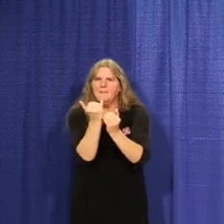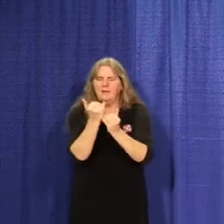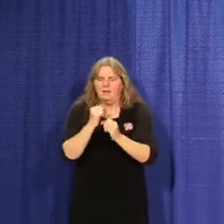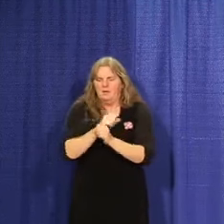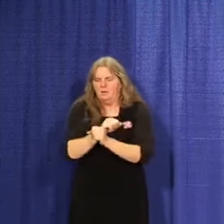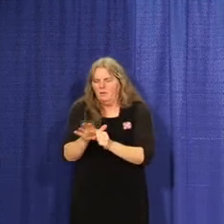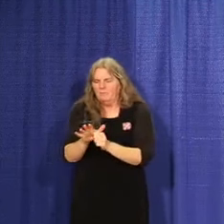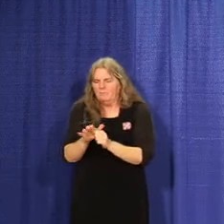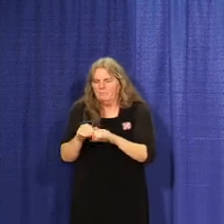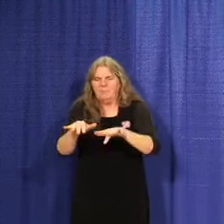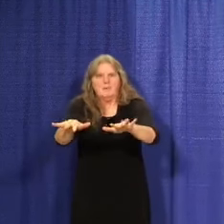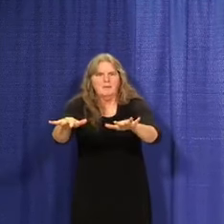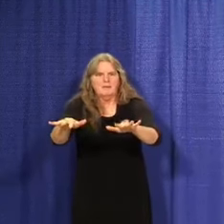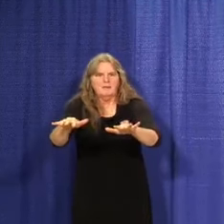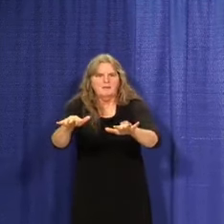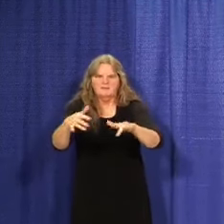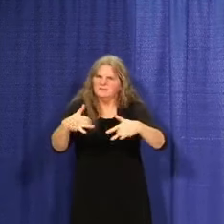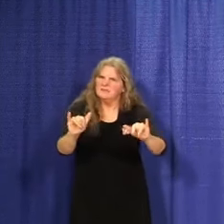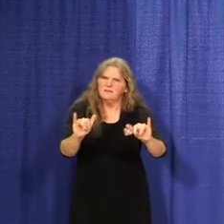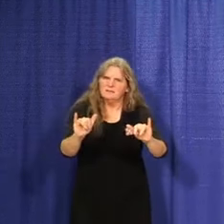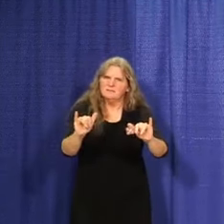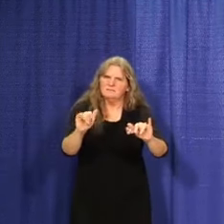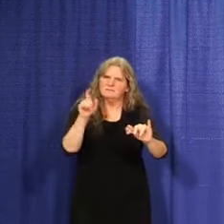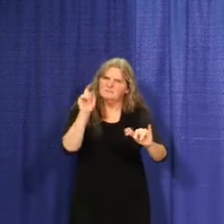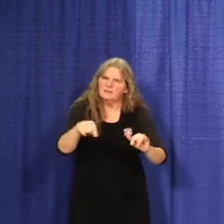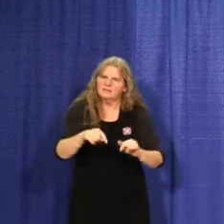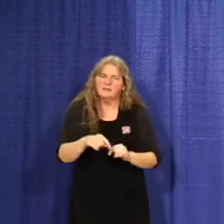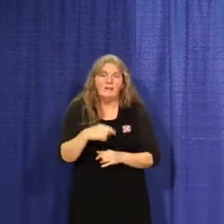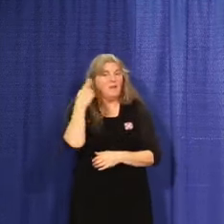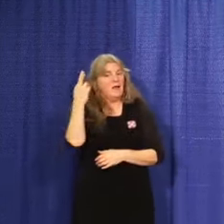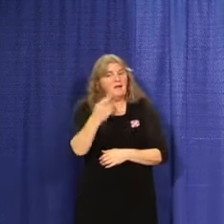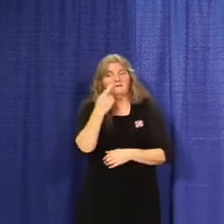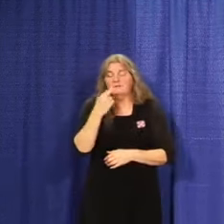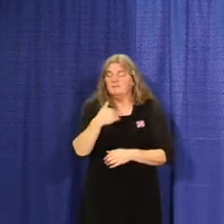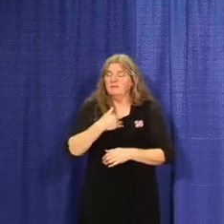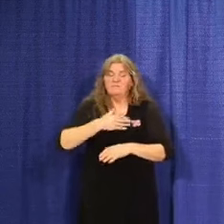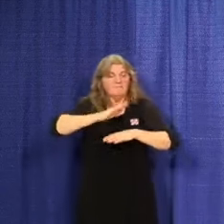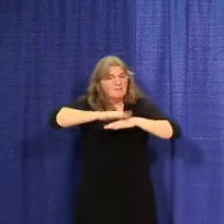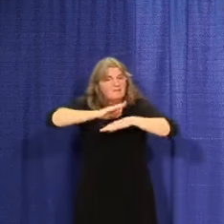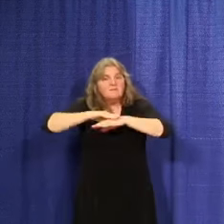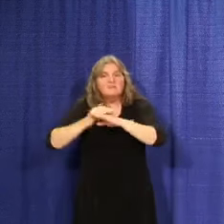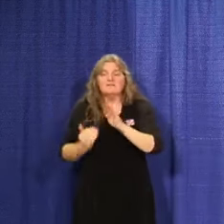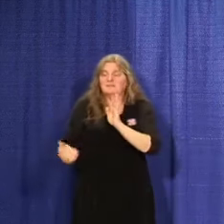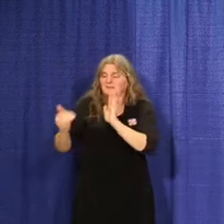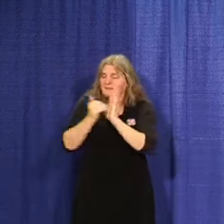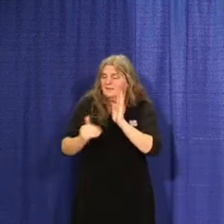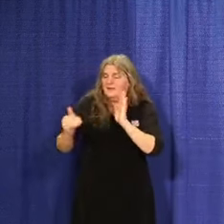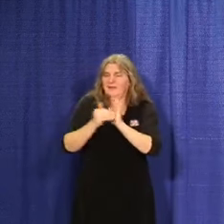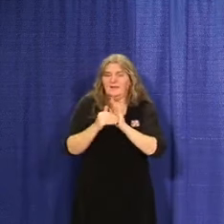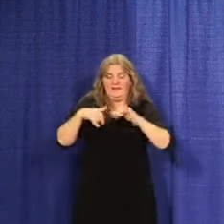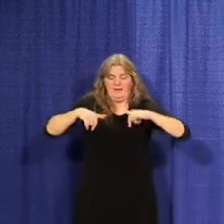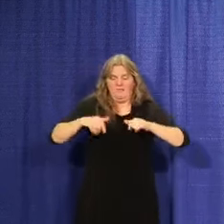spread. That is why we repeatedly come back to the same advice you hear echoed around the country, regardless of what stage of